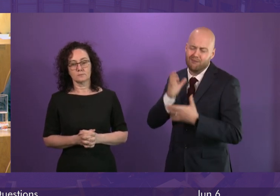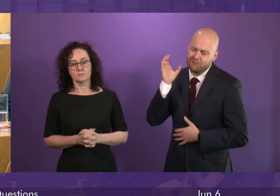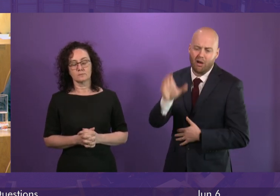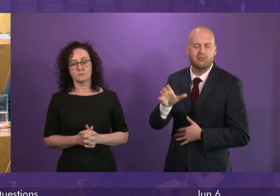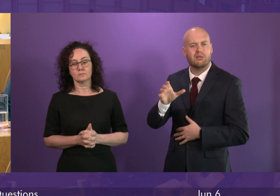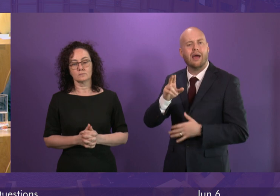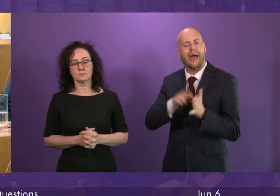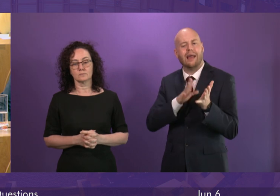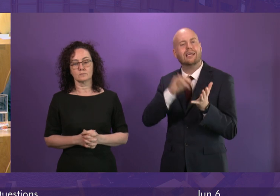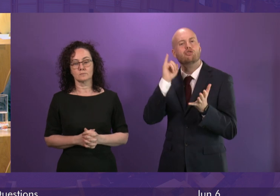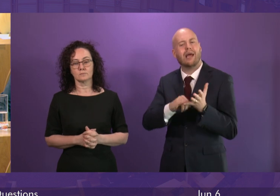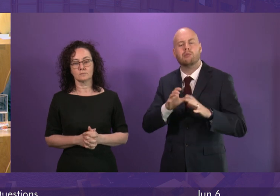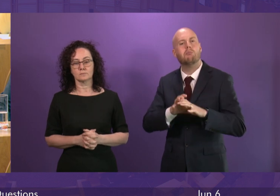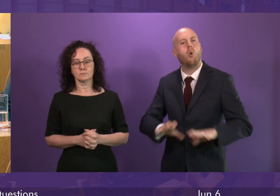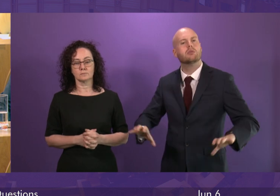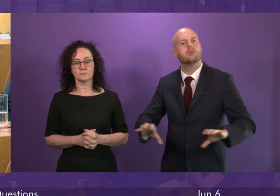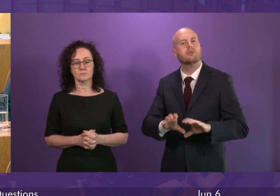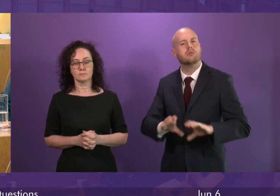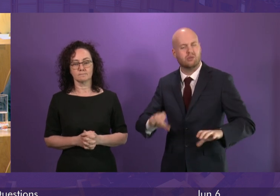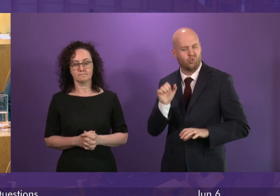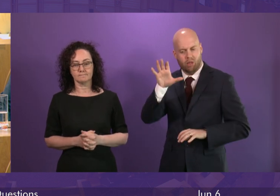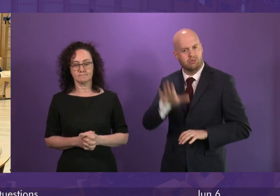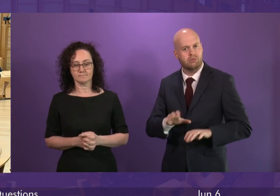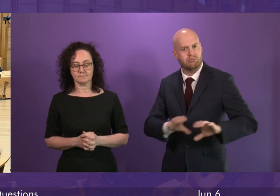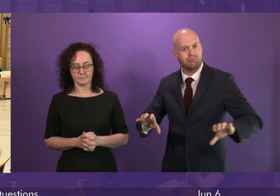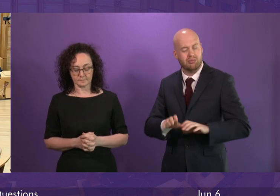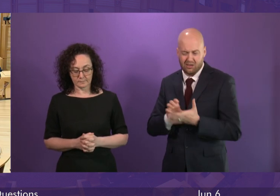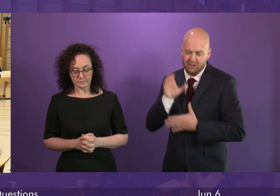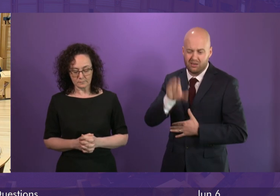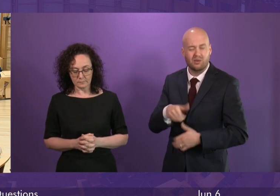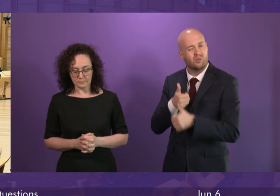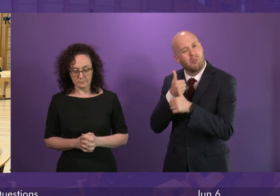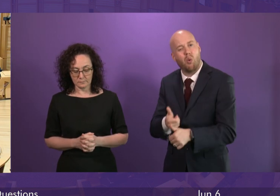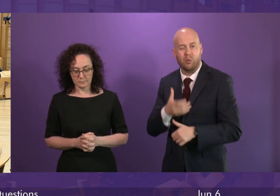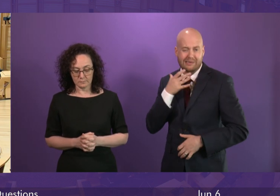financial situation is clearly unsustainable? The Deputy First Minister and Cabinet Secretary